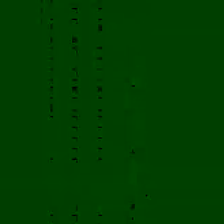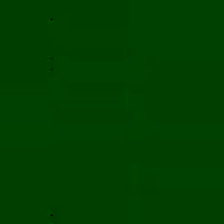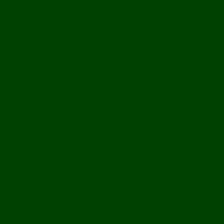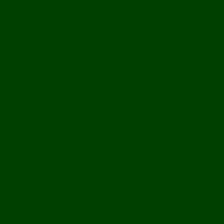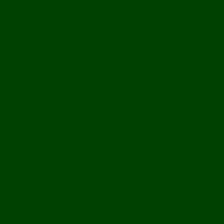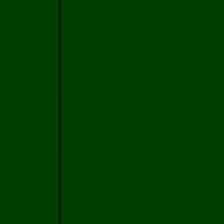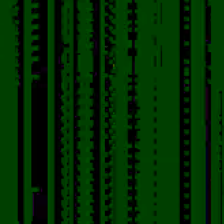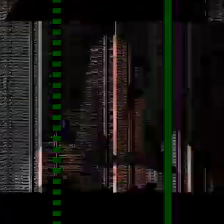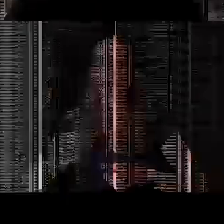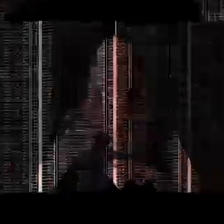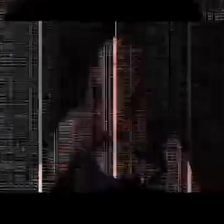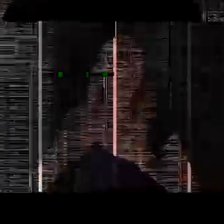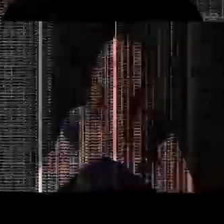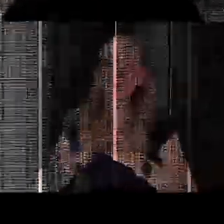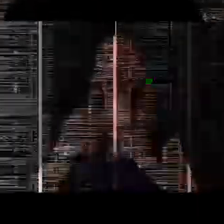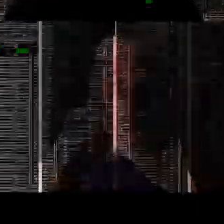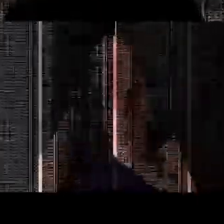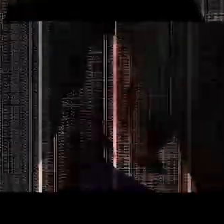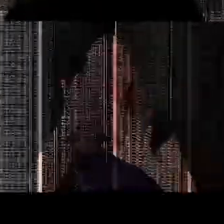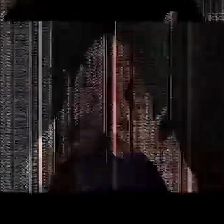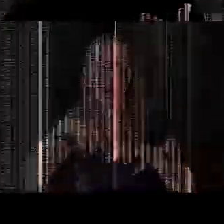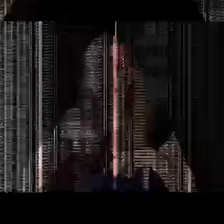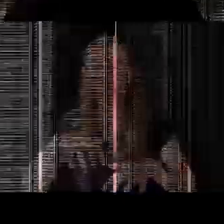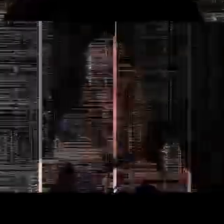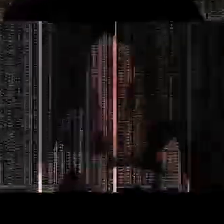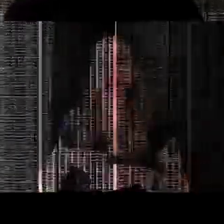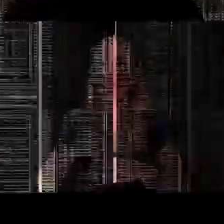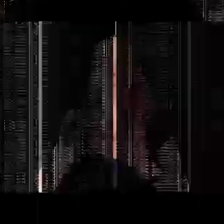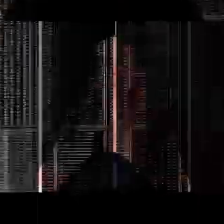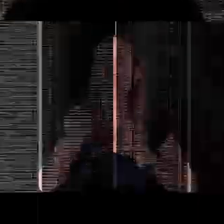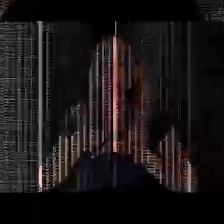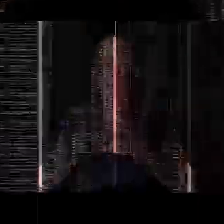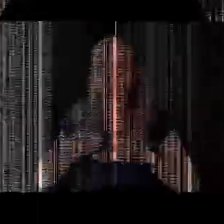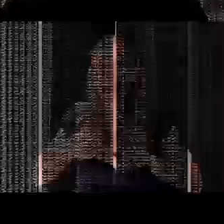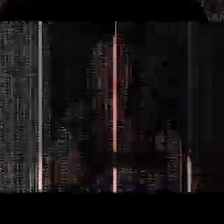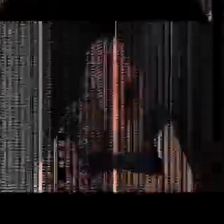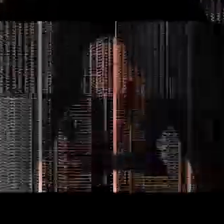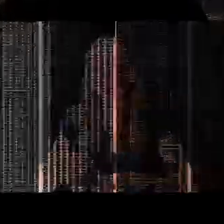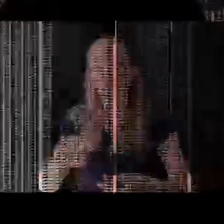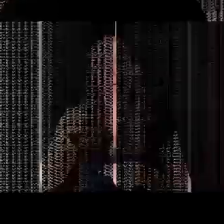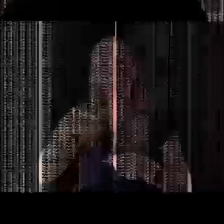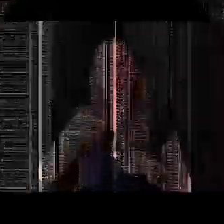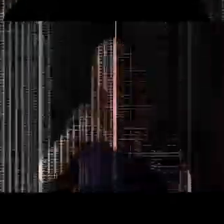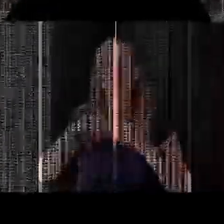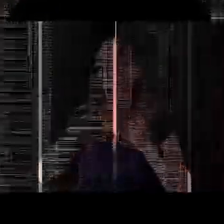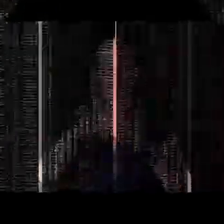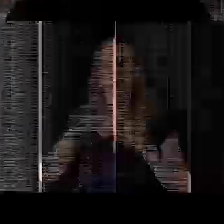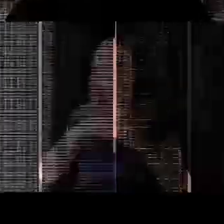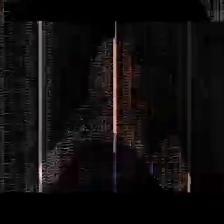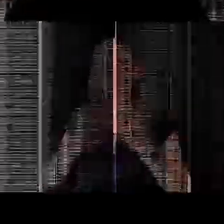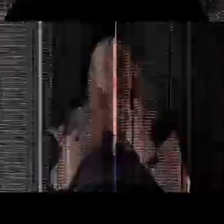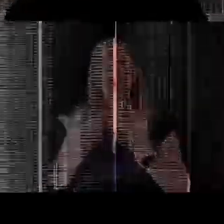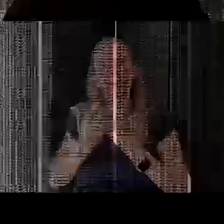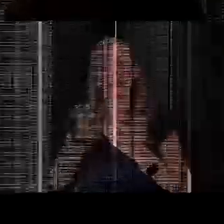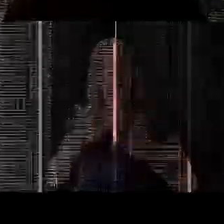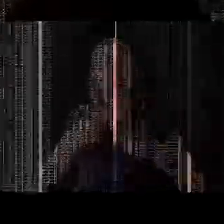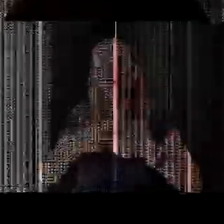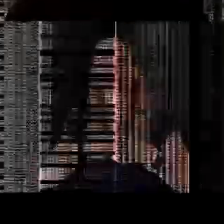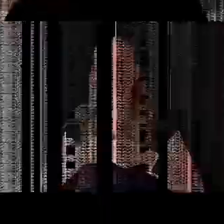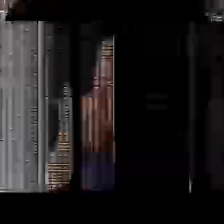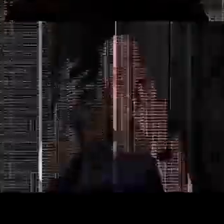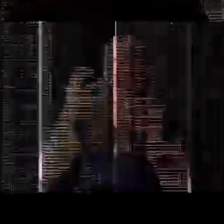has been raining. So this is an accommodation conflict. Dark mode is a little bit like that.